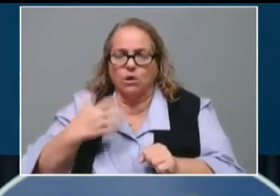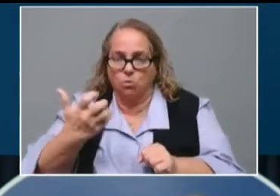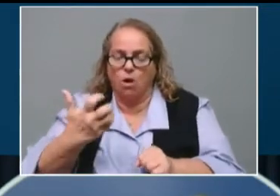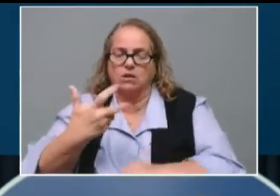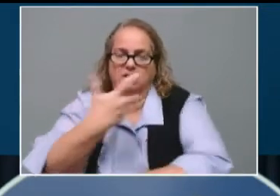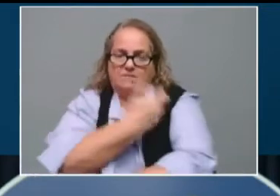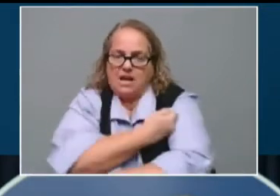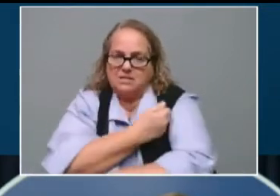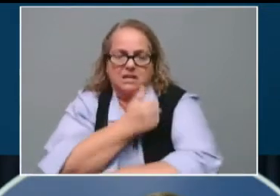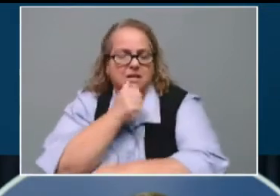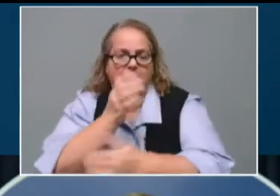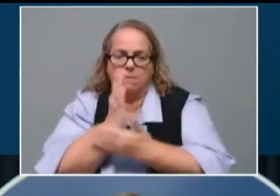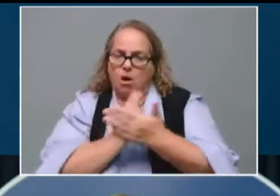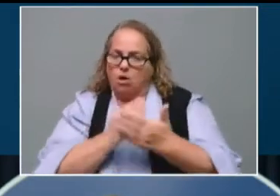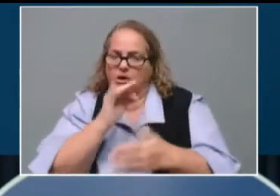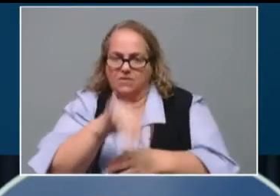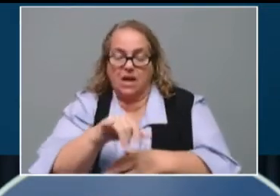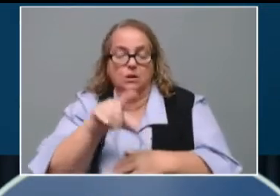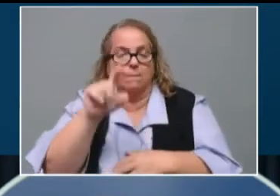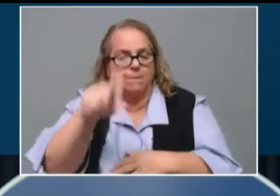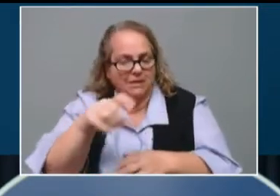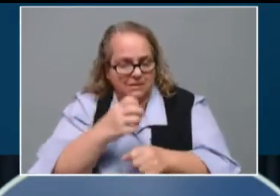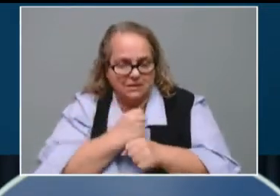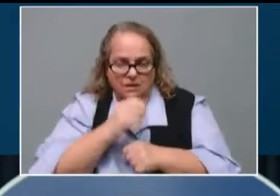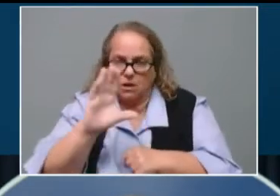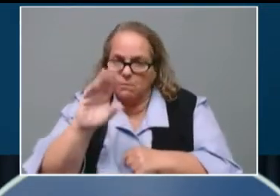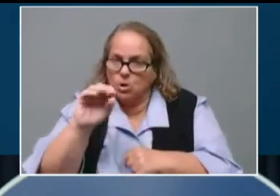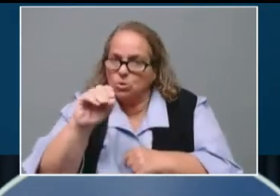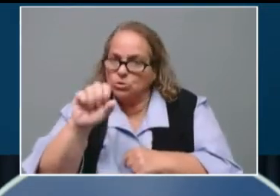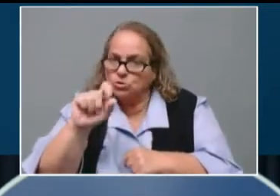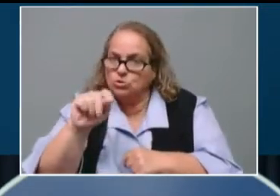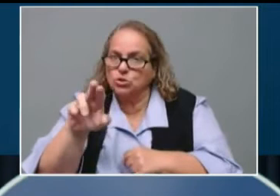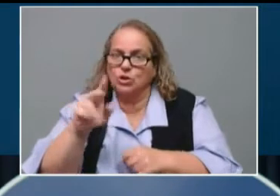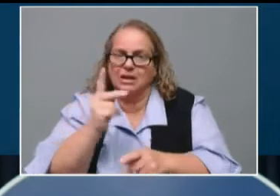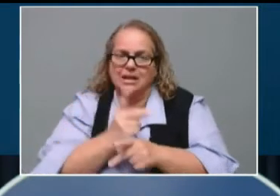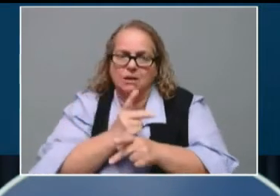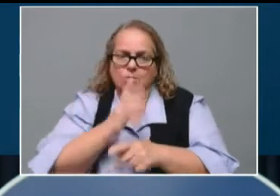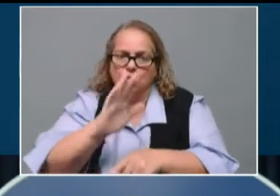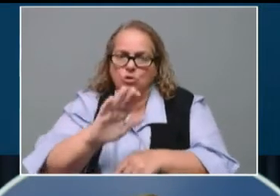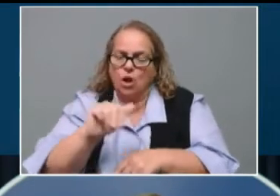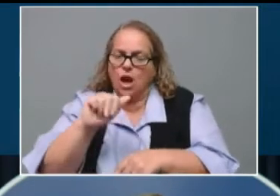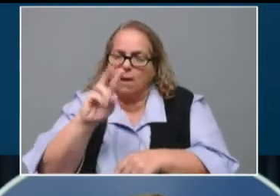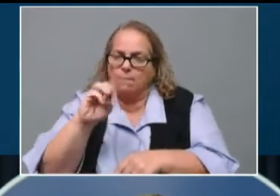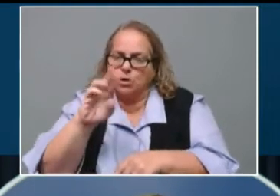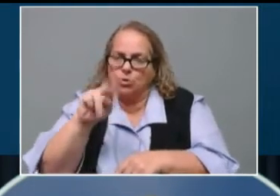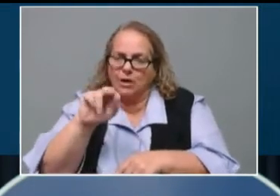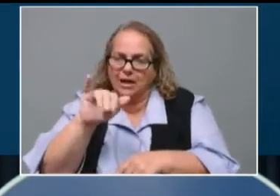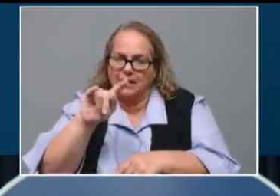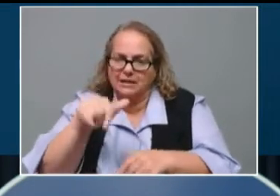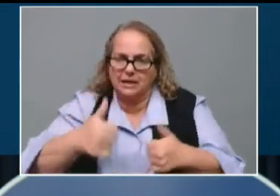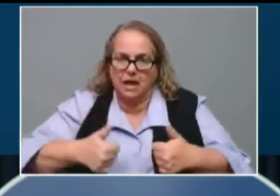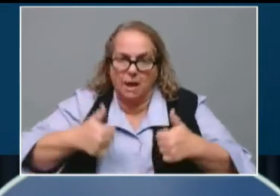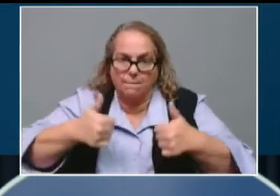your booster so you keep your immunity up. So you're not one of those breakthrough cases that we're seeing with waning immunity.